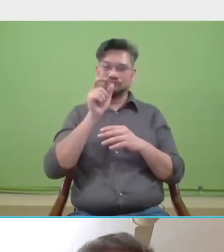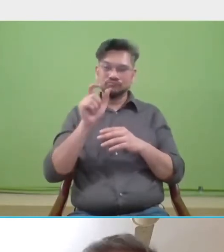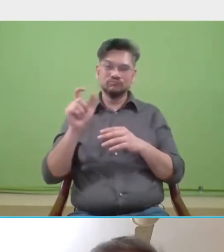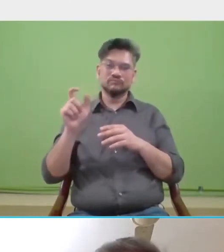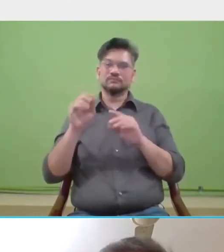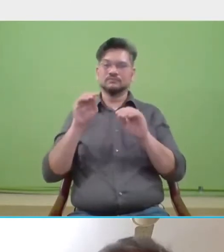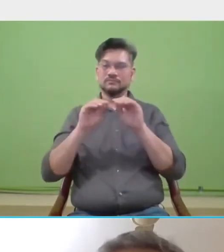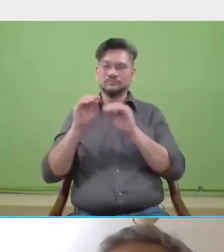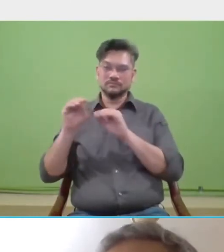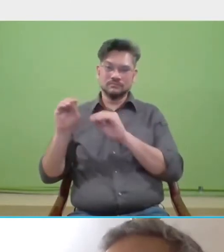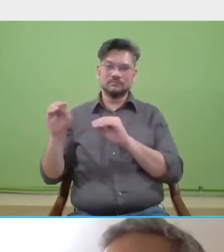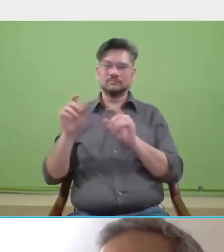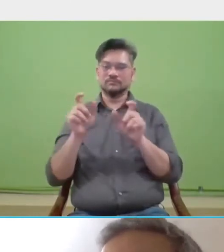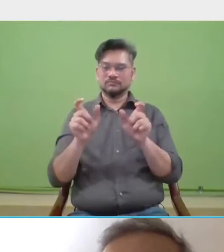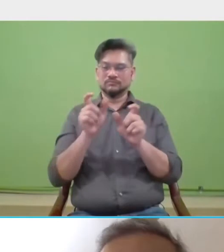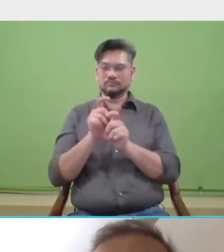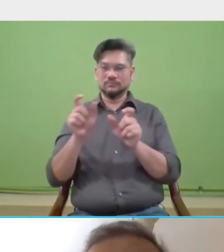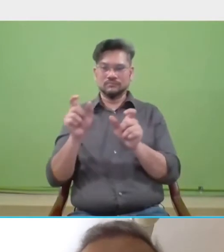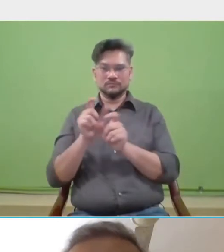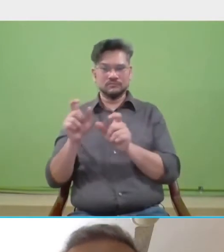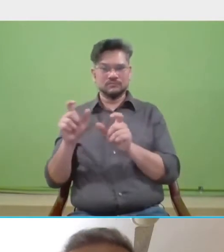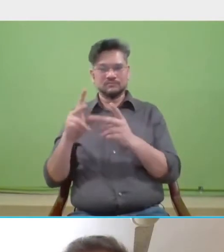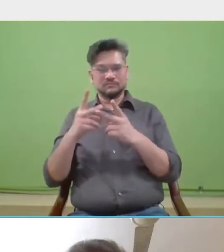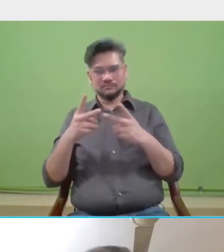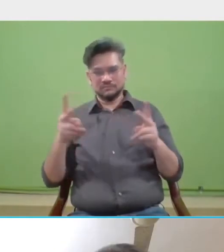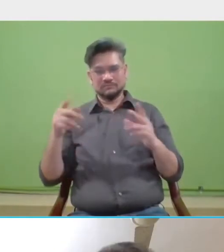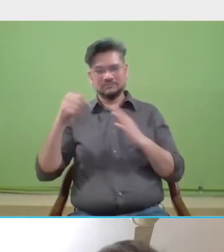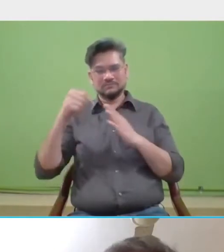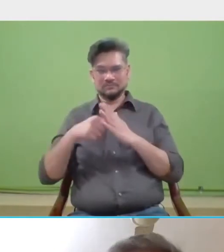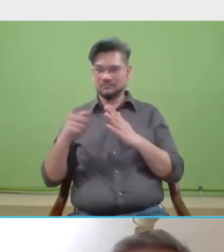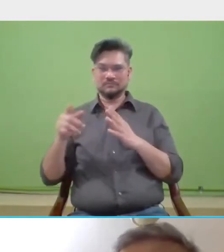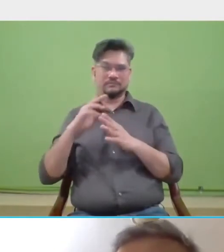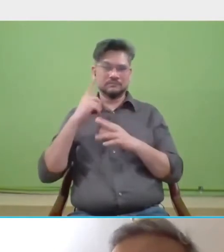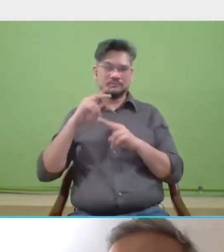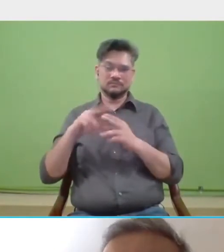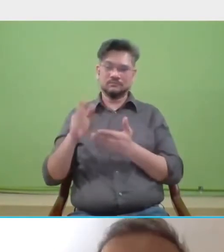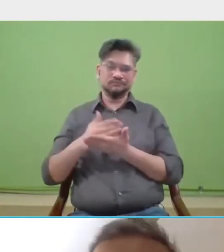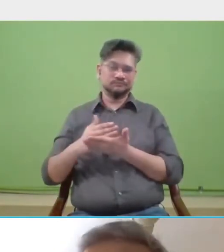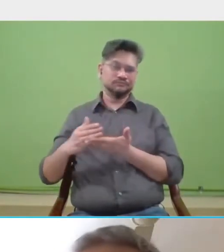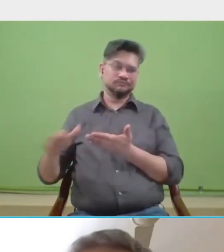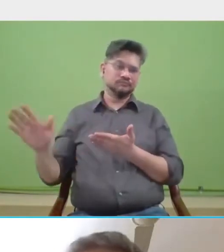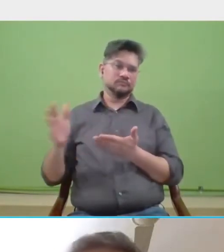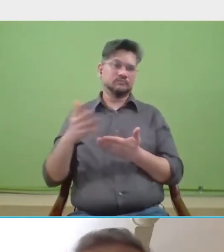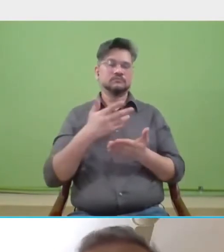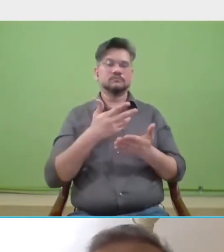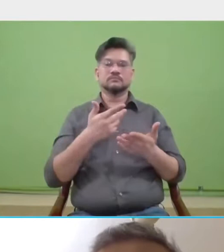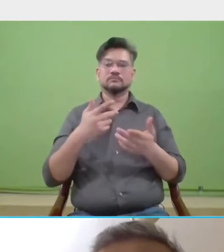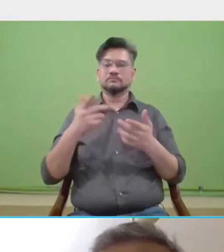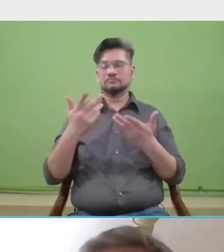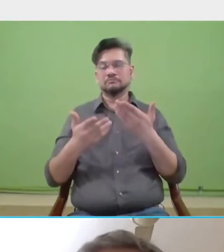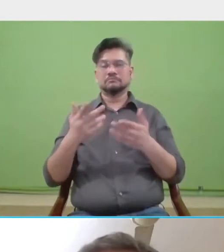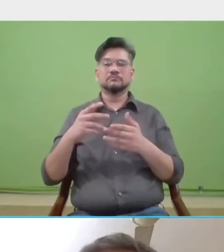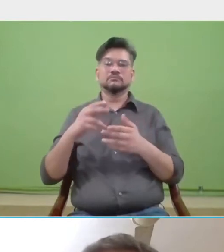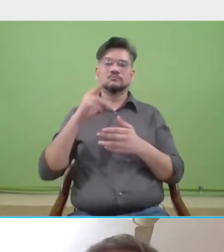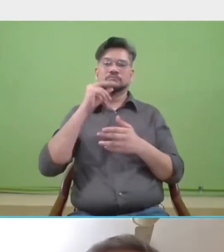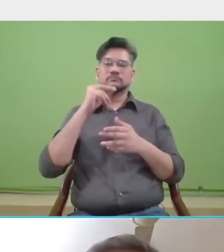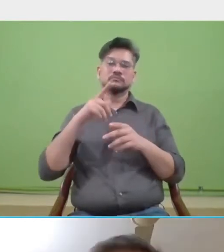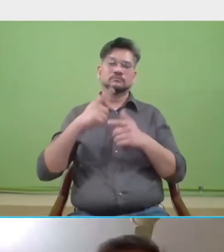the order of words all those if you get rid of who knows even spoken language would have been also